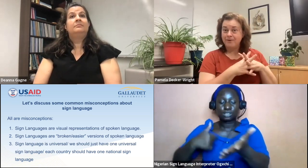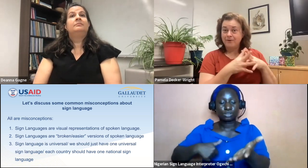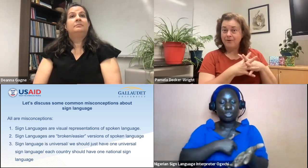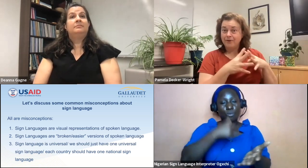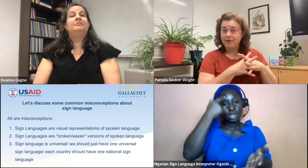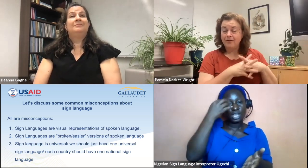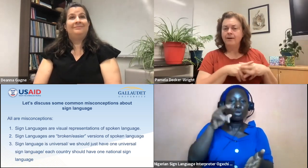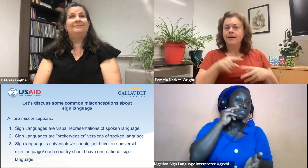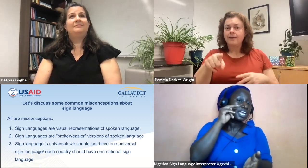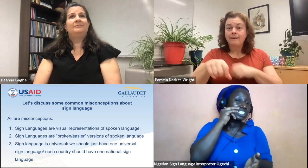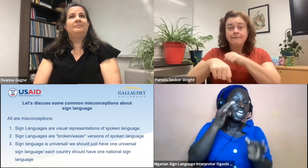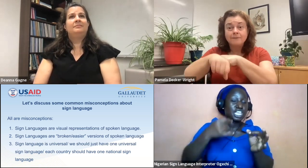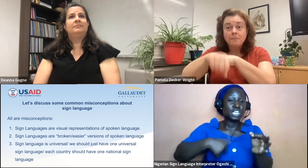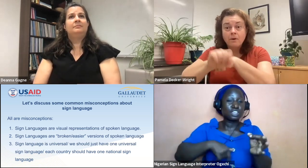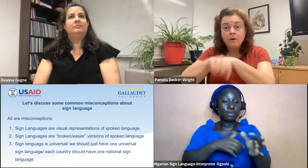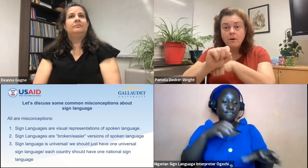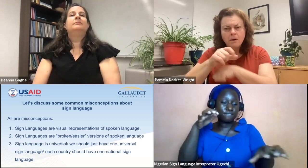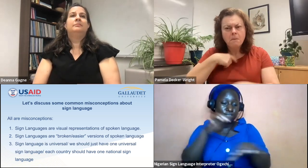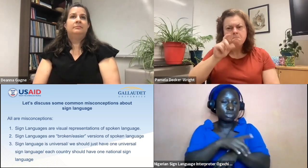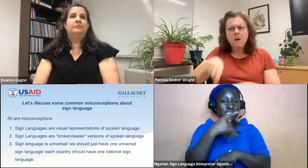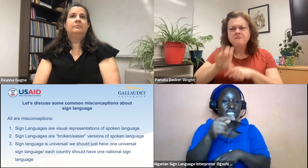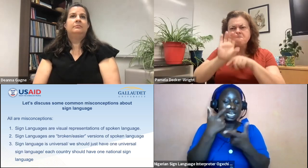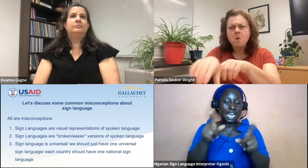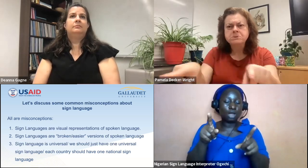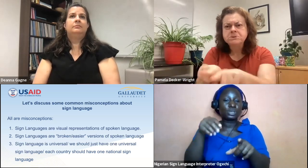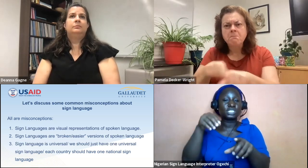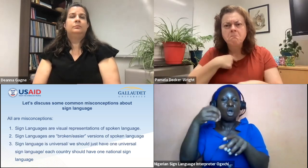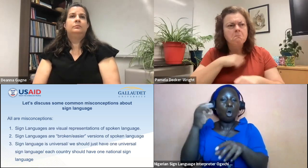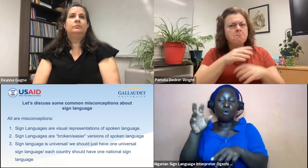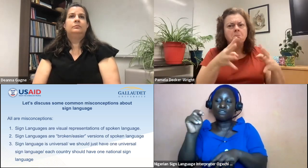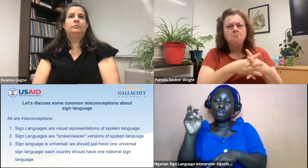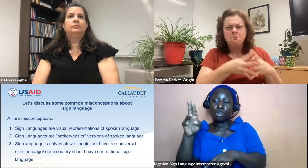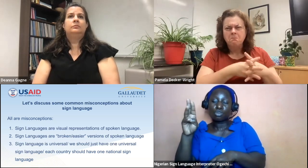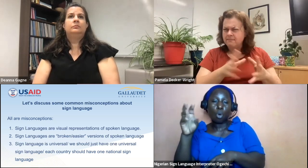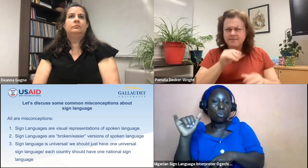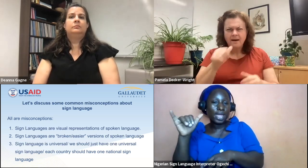in the United States we mentioned before. American football is different than your.